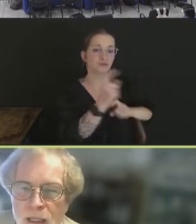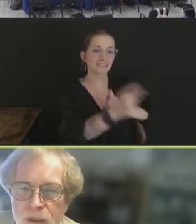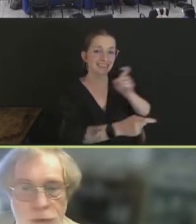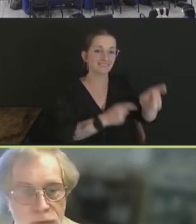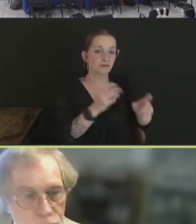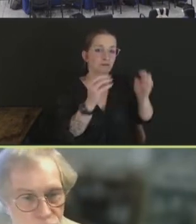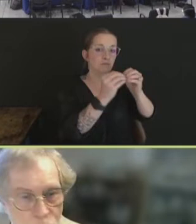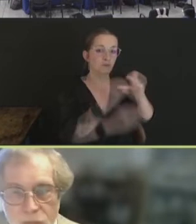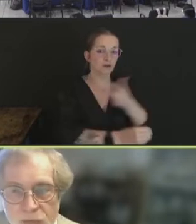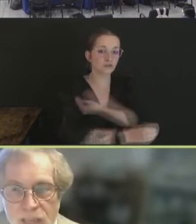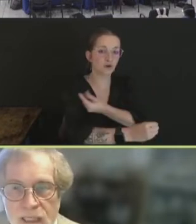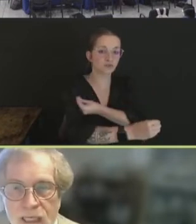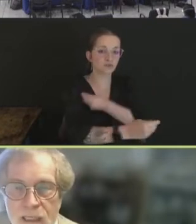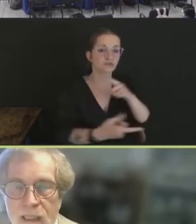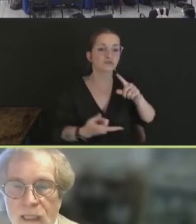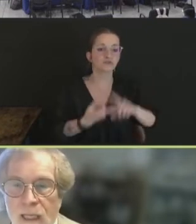children who don't get vaccinated.